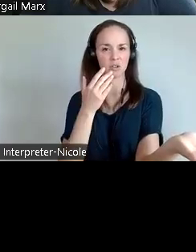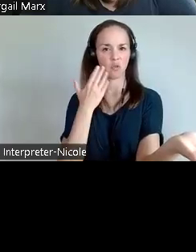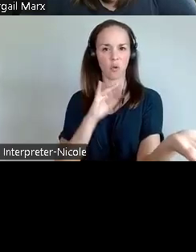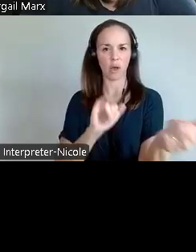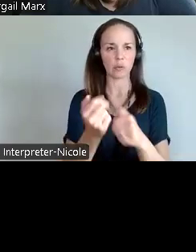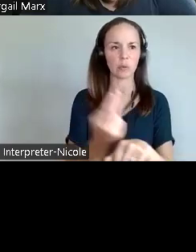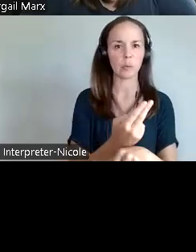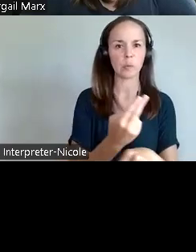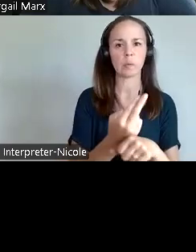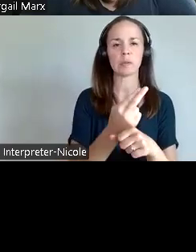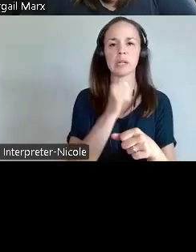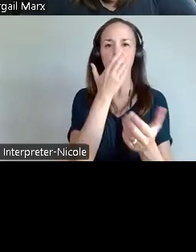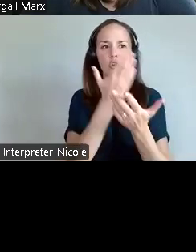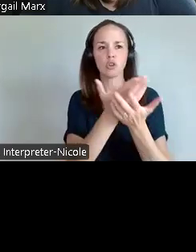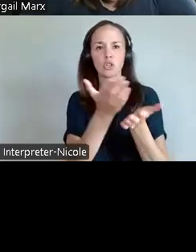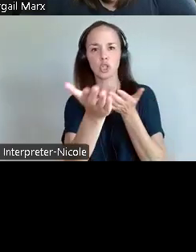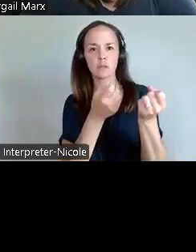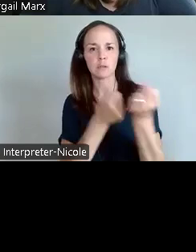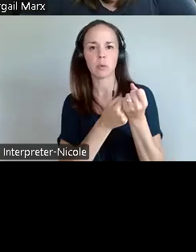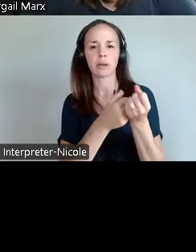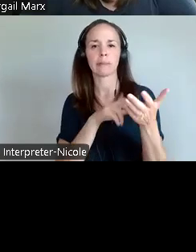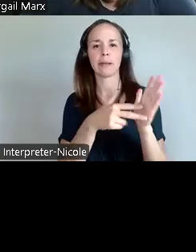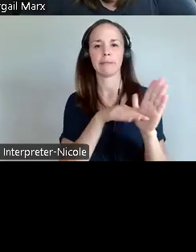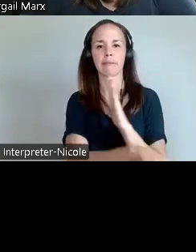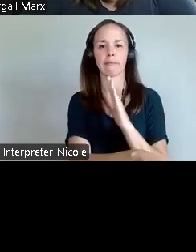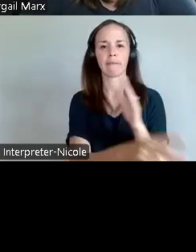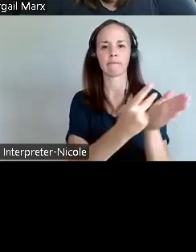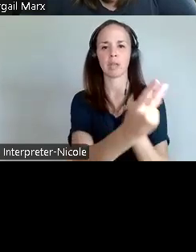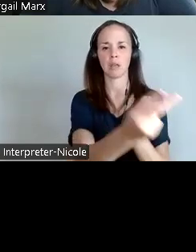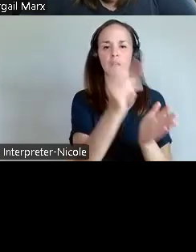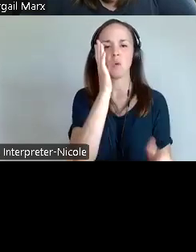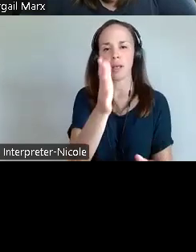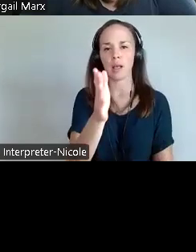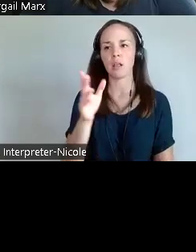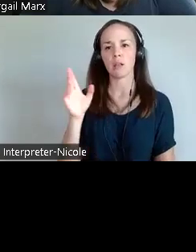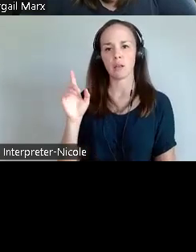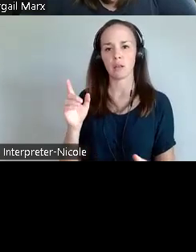see a lot of device abandonment sometimes, and people get frustrated, reject that communication